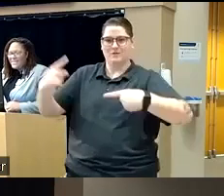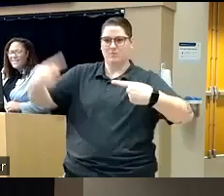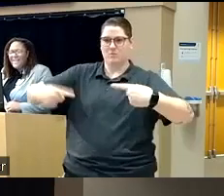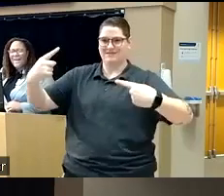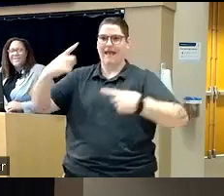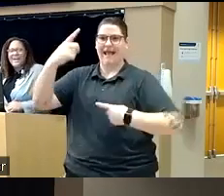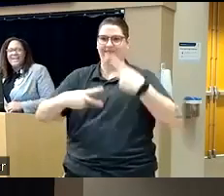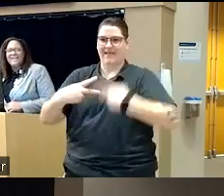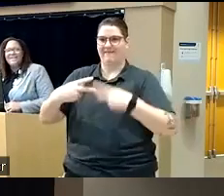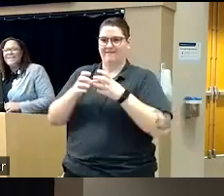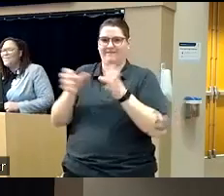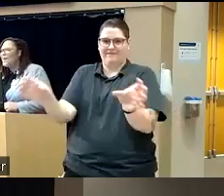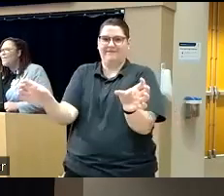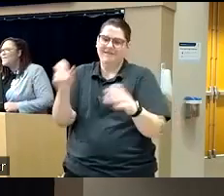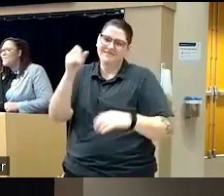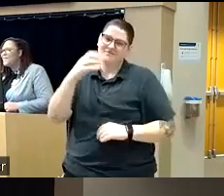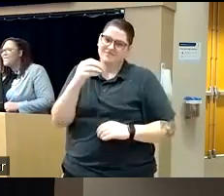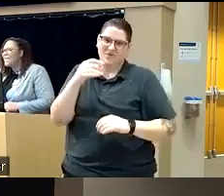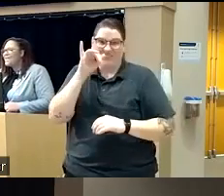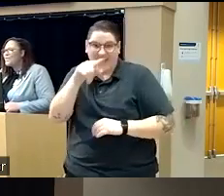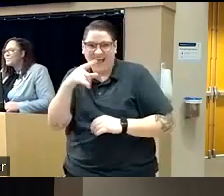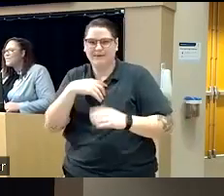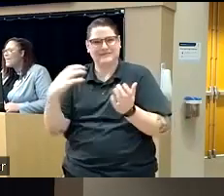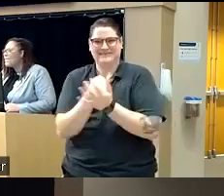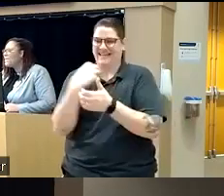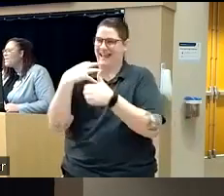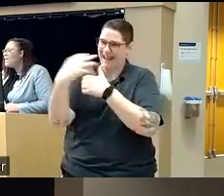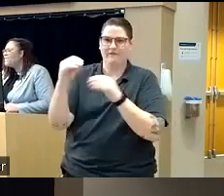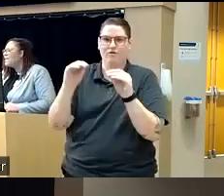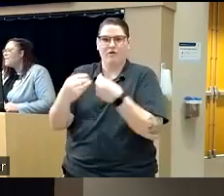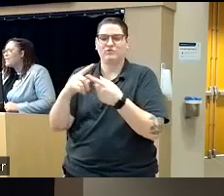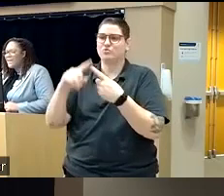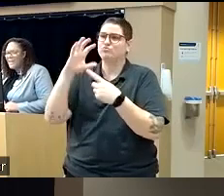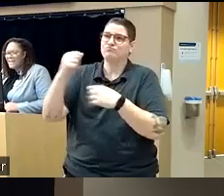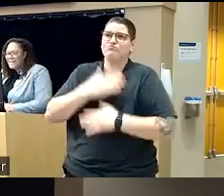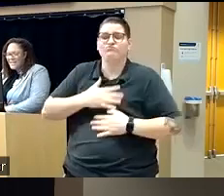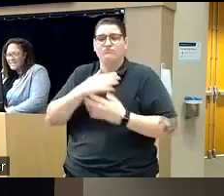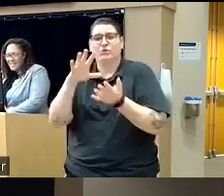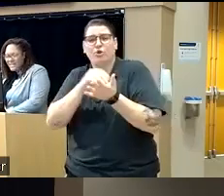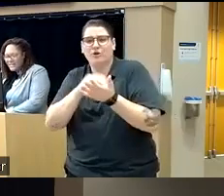is us getting outside of the office a bit to enjoy some time of learning and connecting together